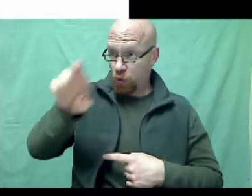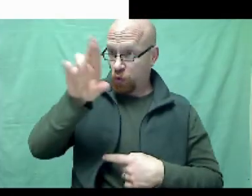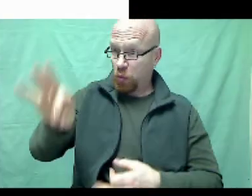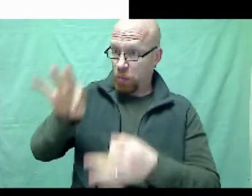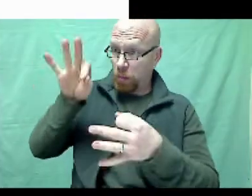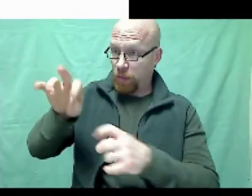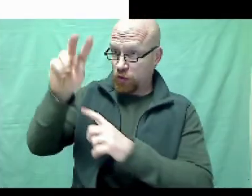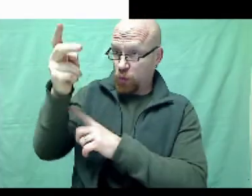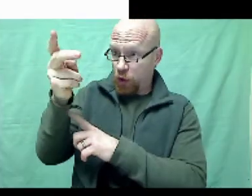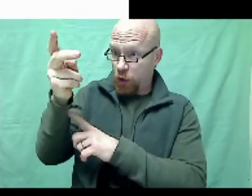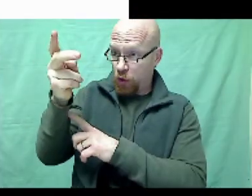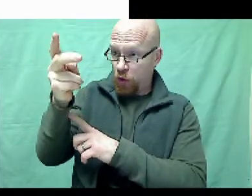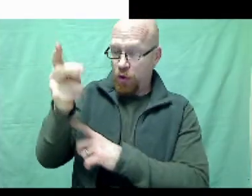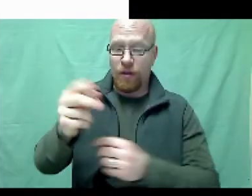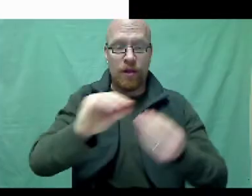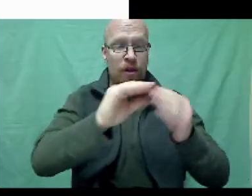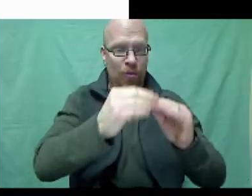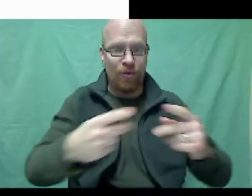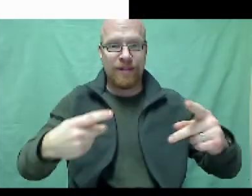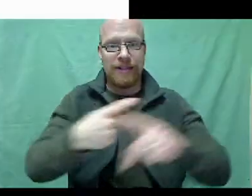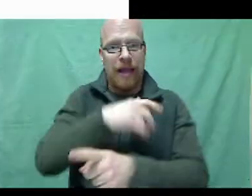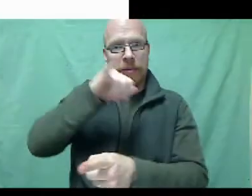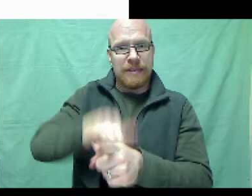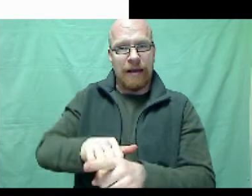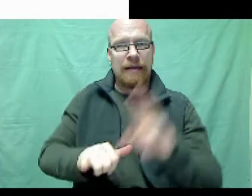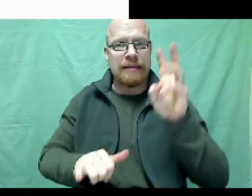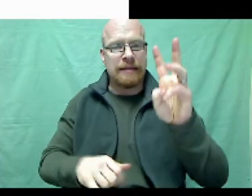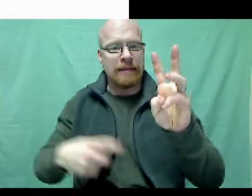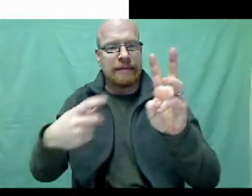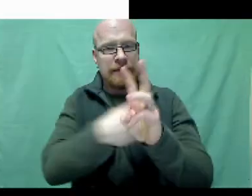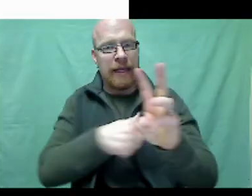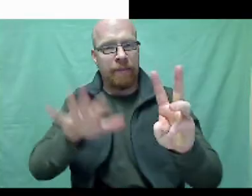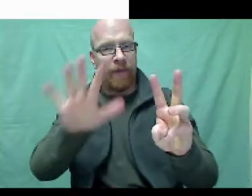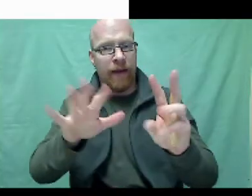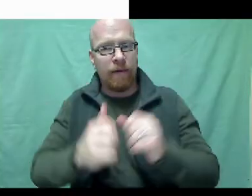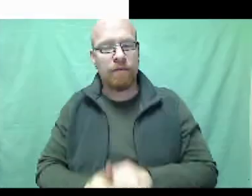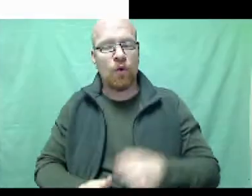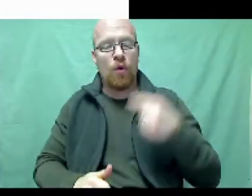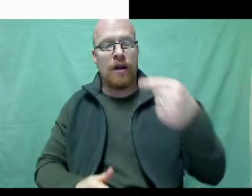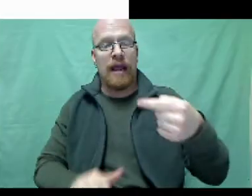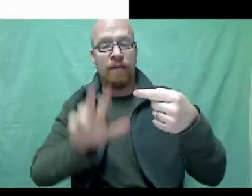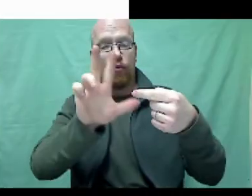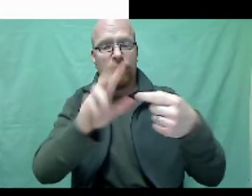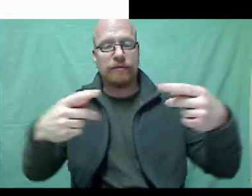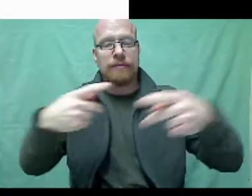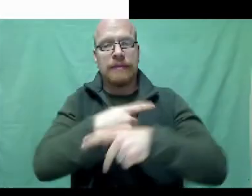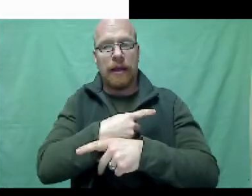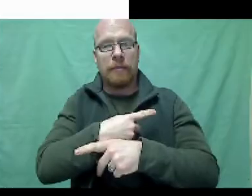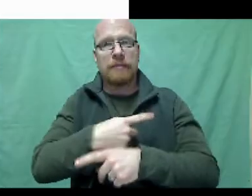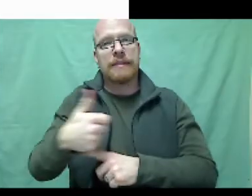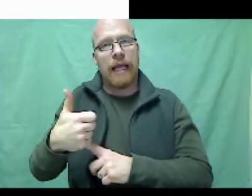If 25 is a square root, perfect square, we would take 6 times the answer, 6 times 5.